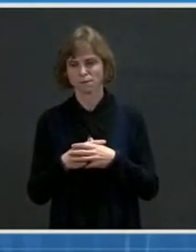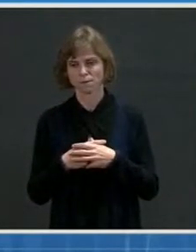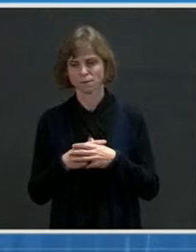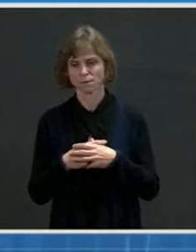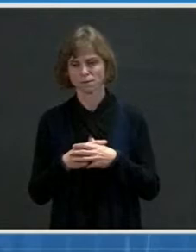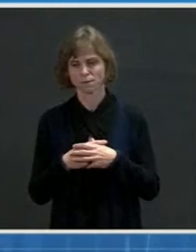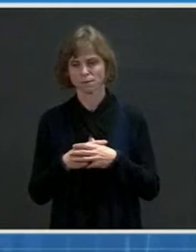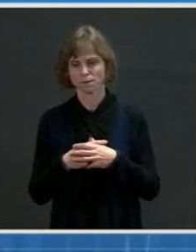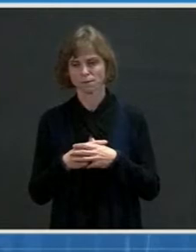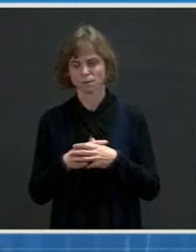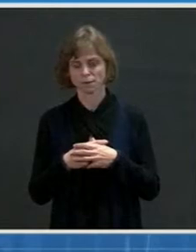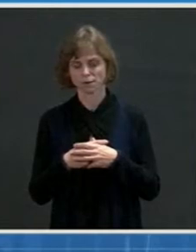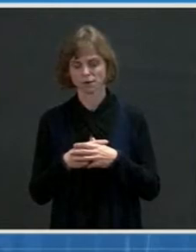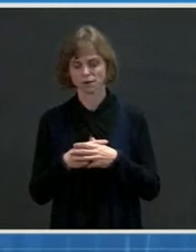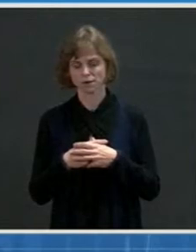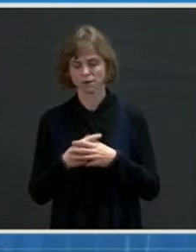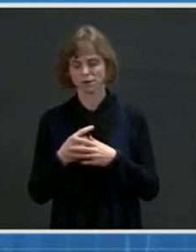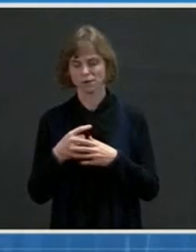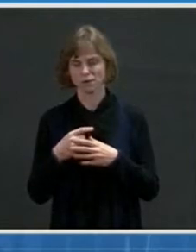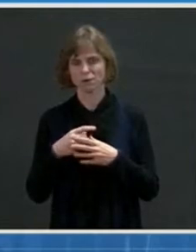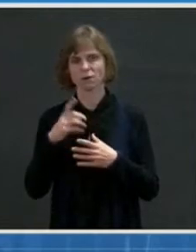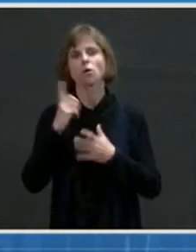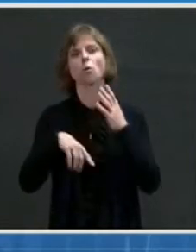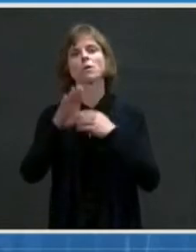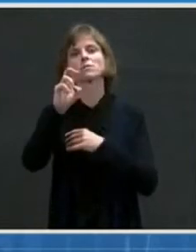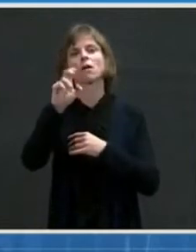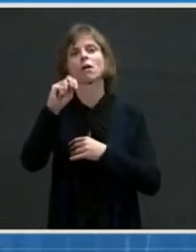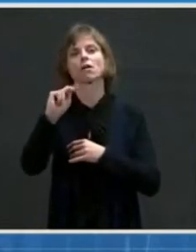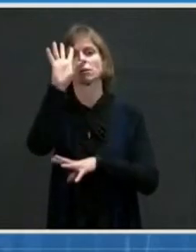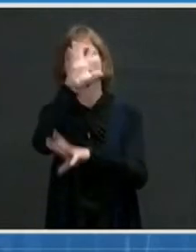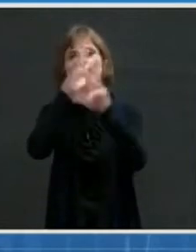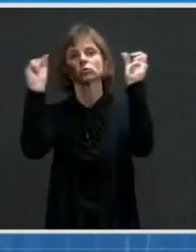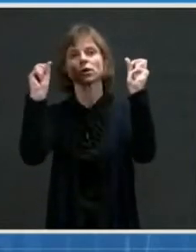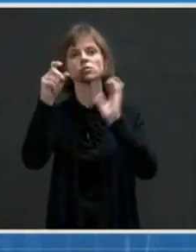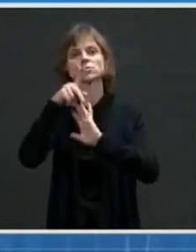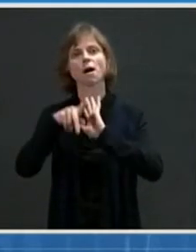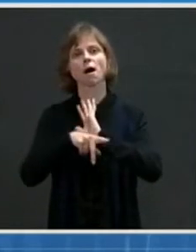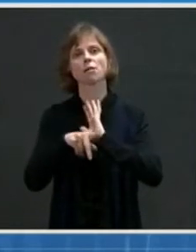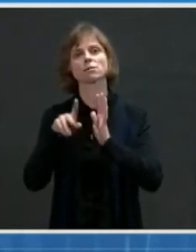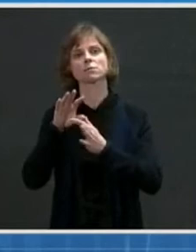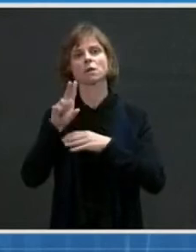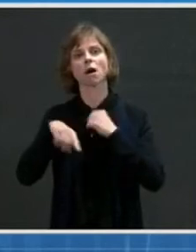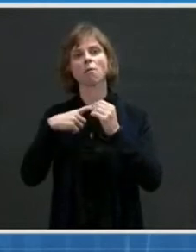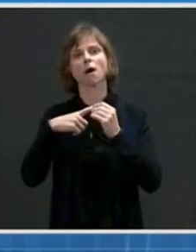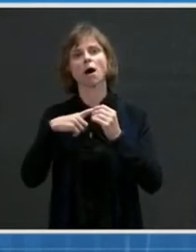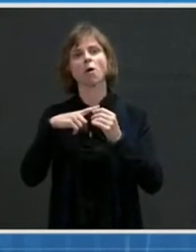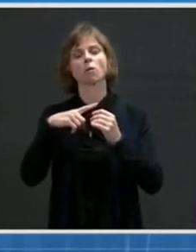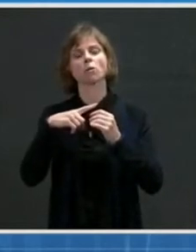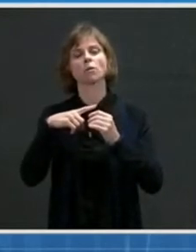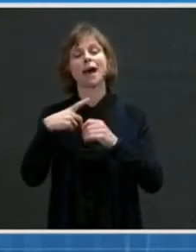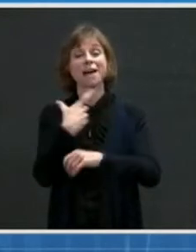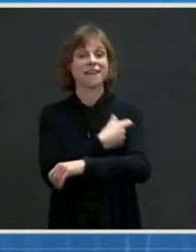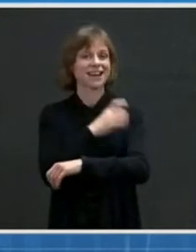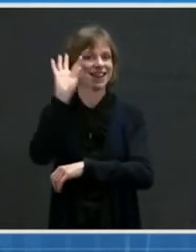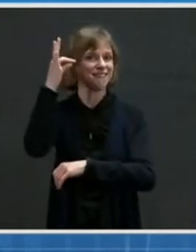IT IS VERY HELPFUL.